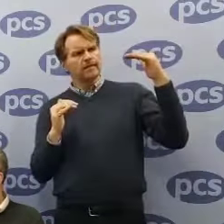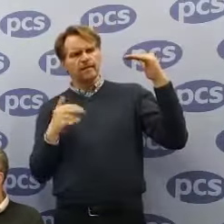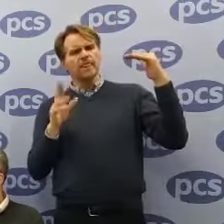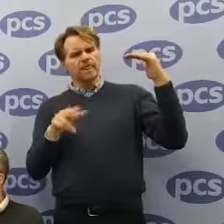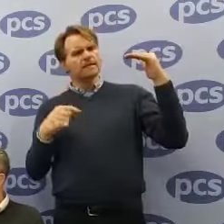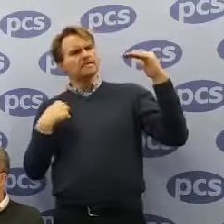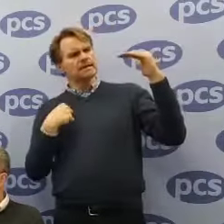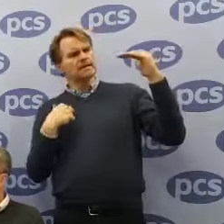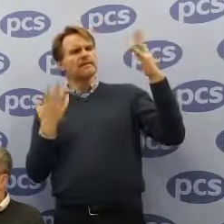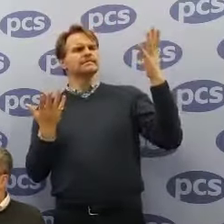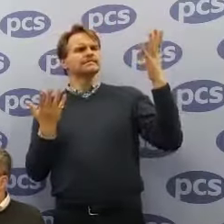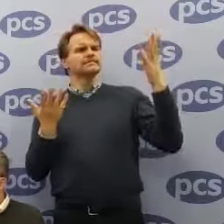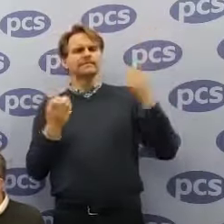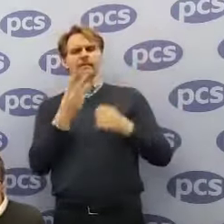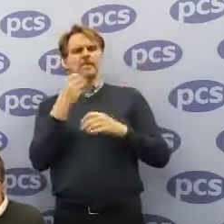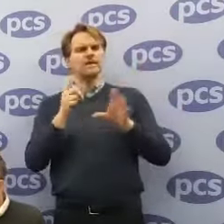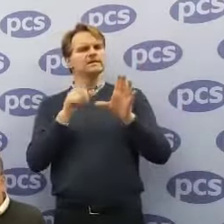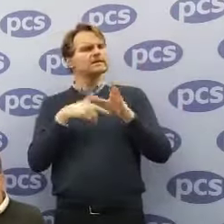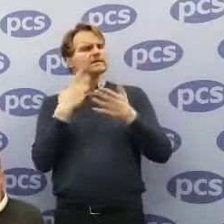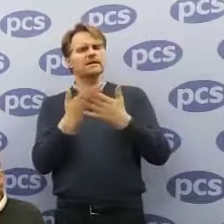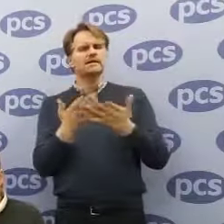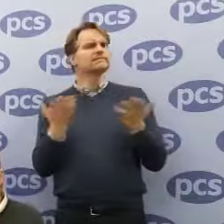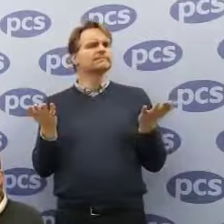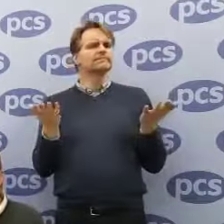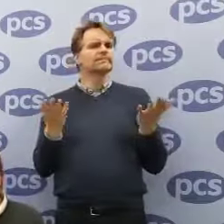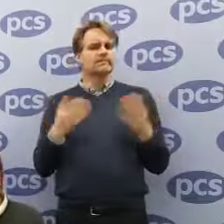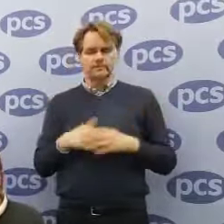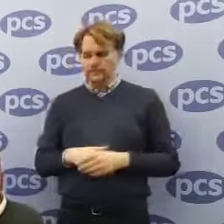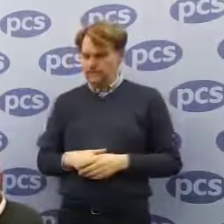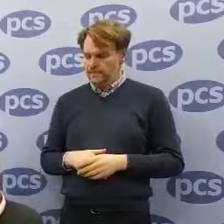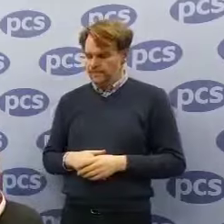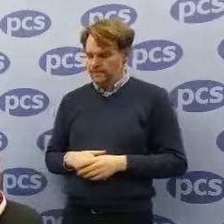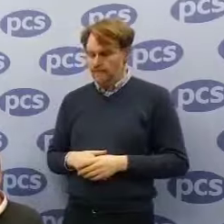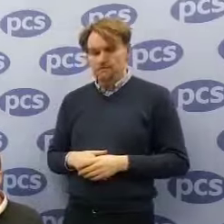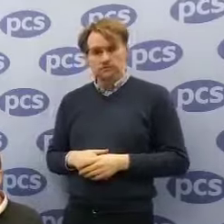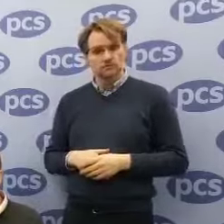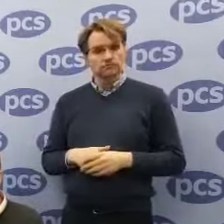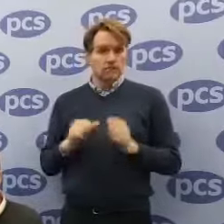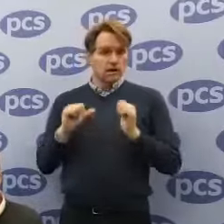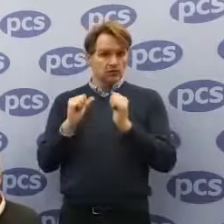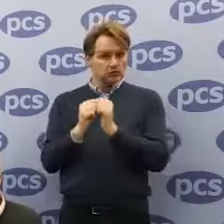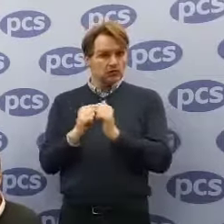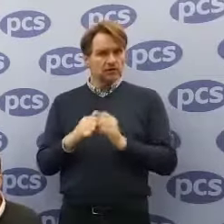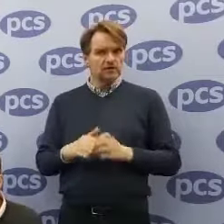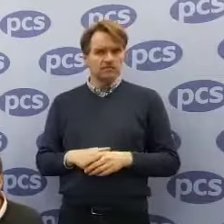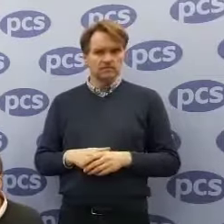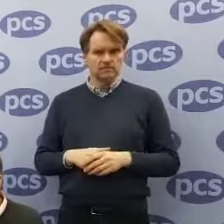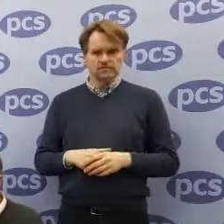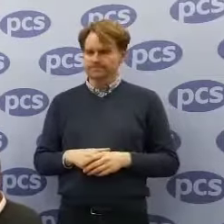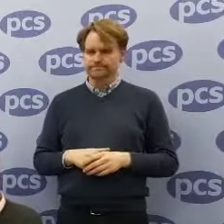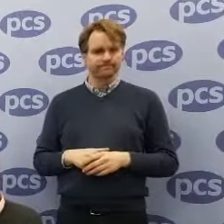with, yeah and I think it is probably worth saying here that our case is just.